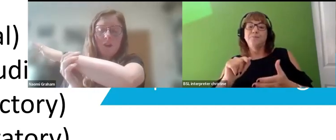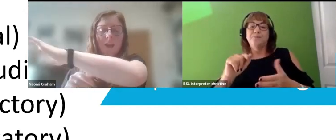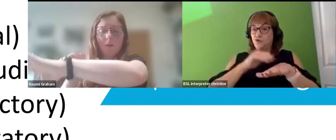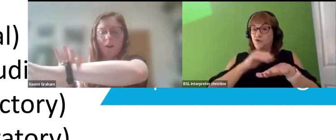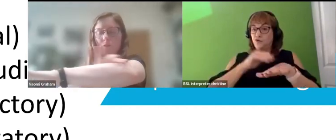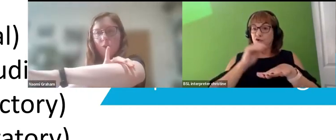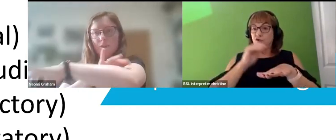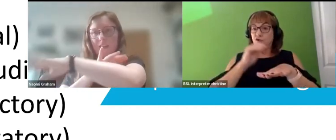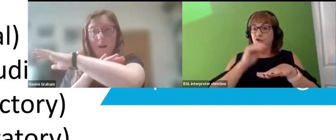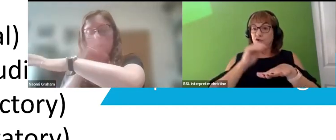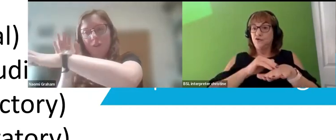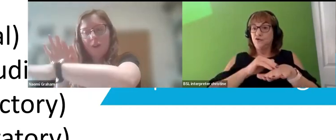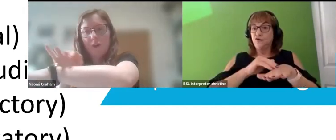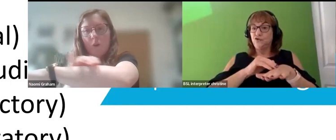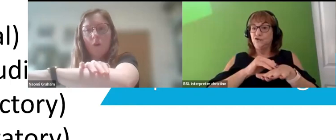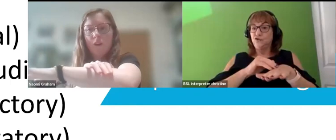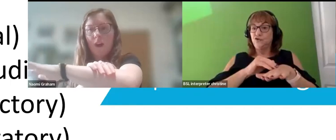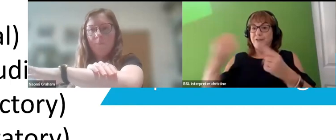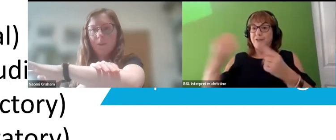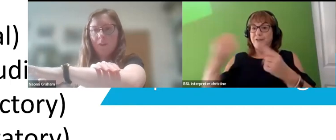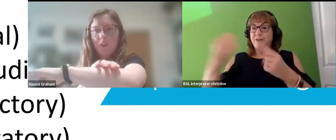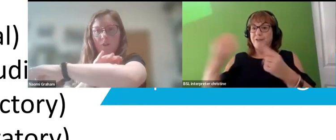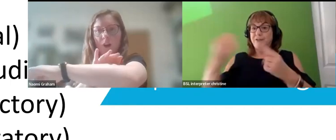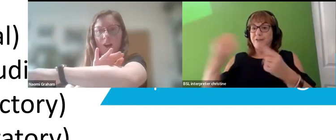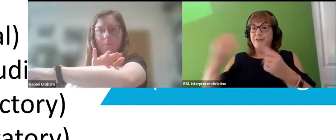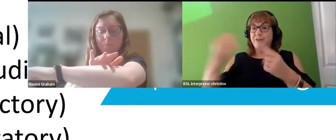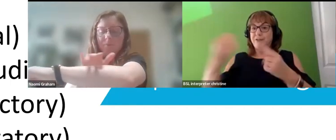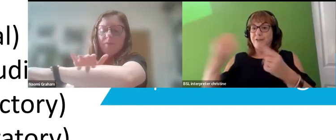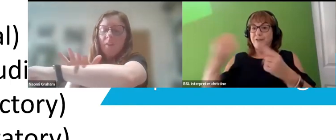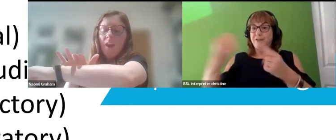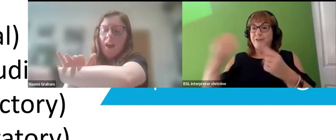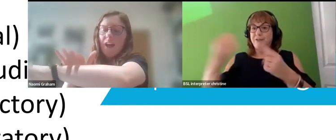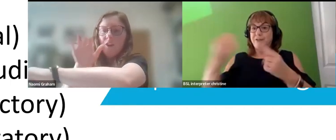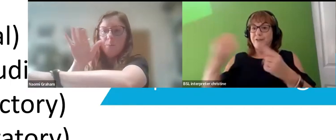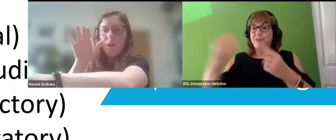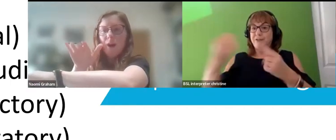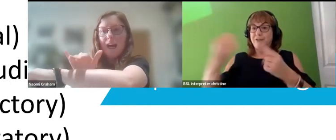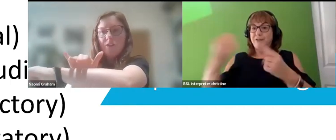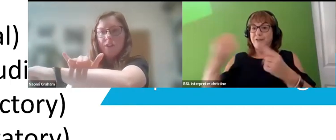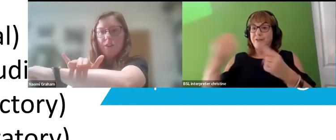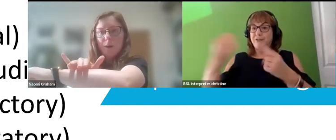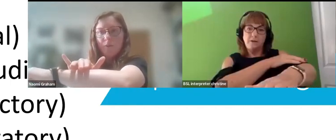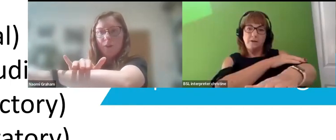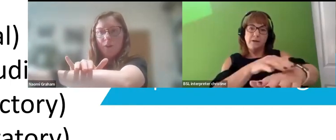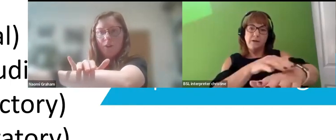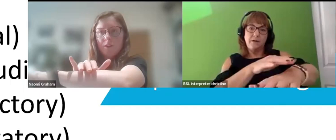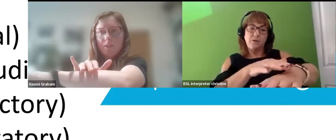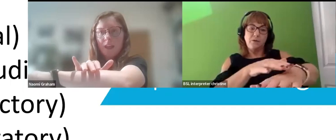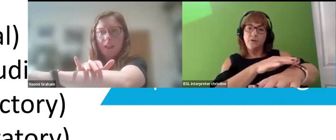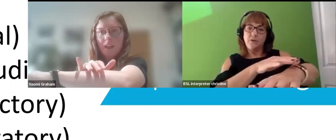you can your roll your sleeve up or use your arm and you can put your hand just above your skin,